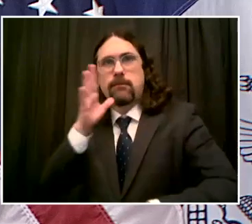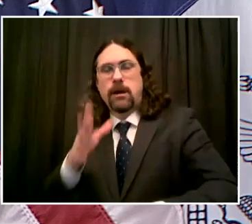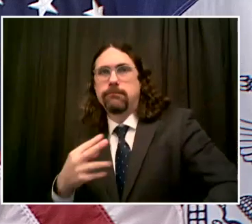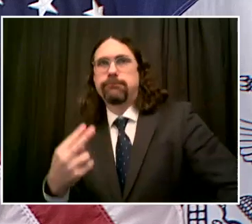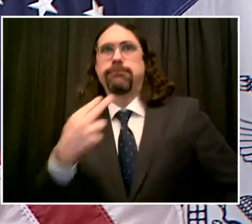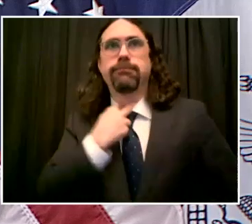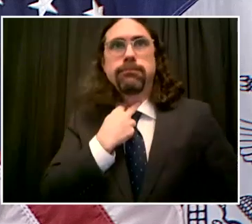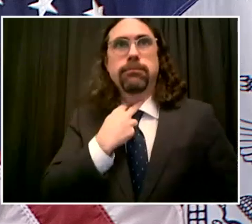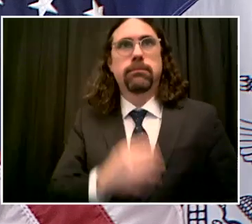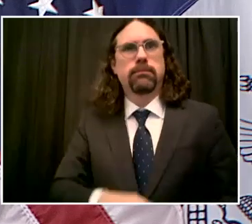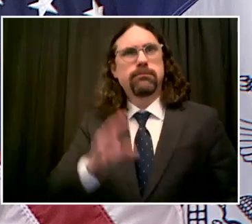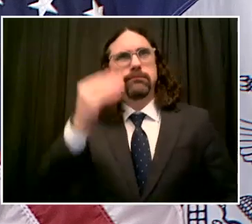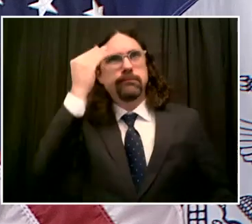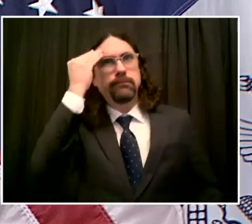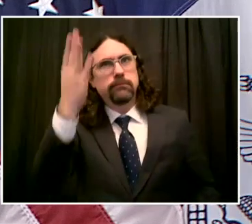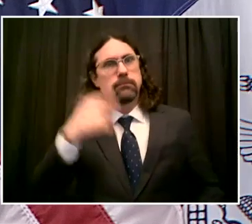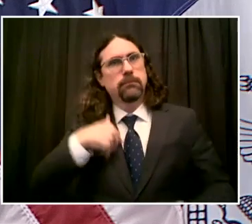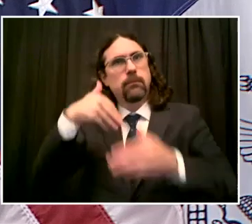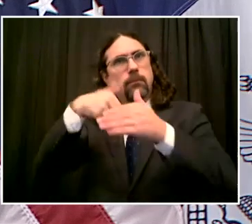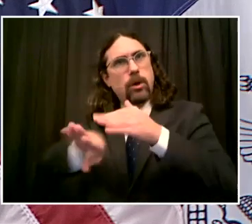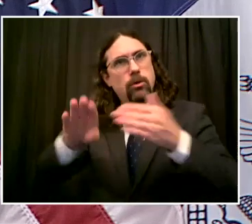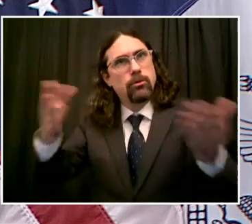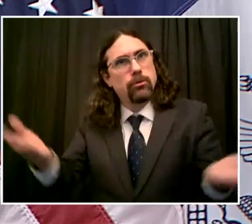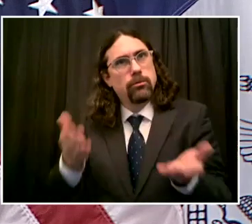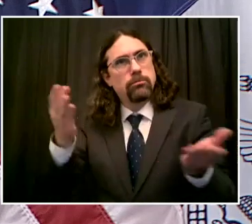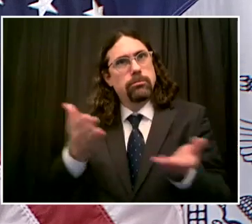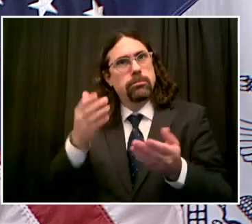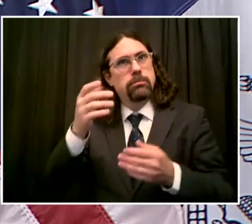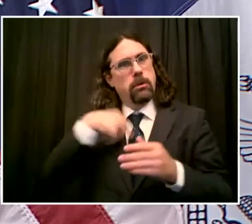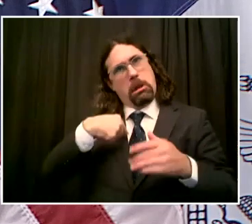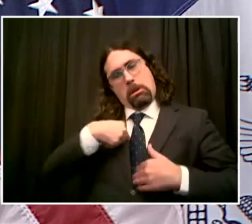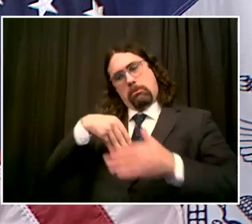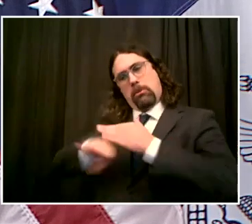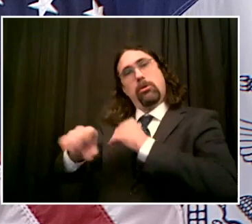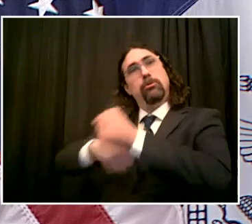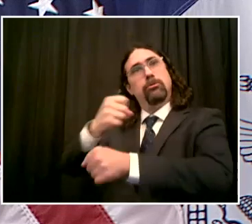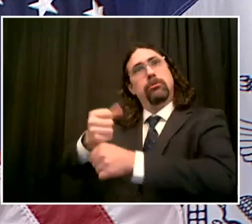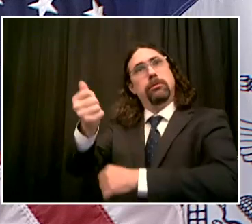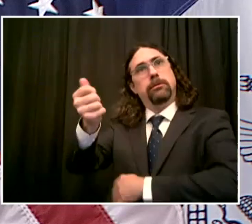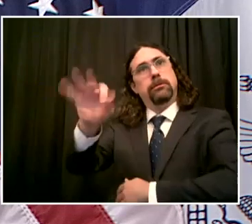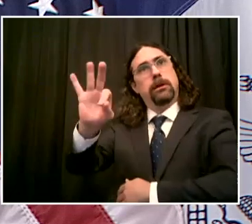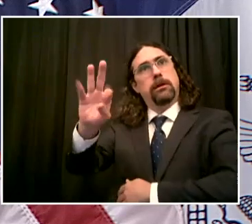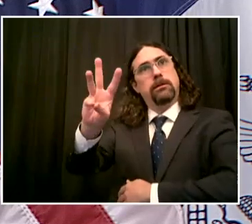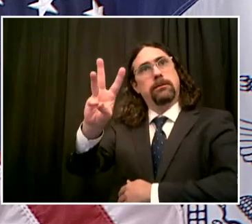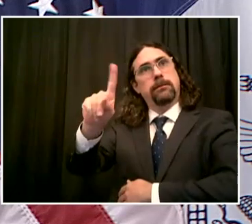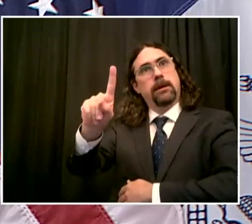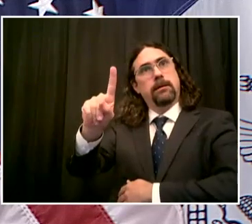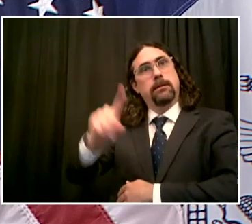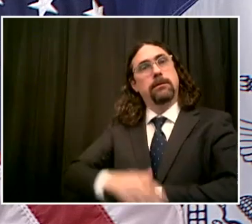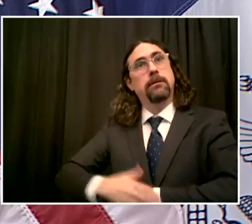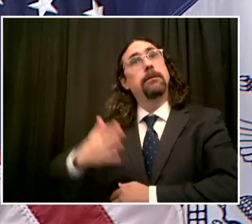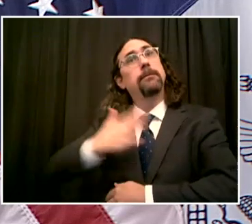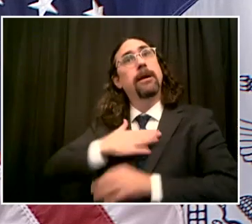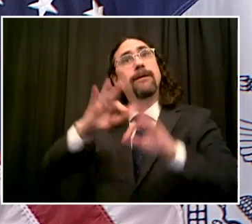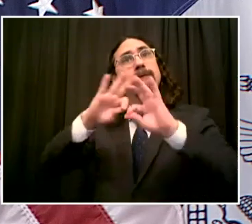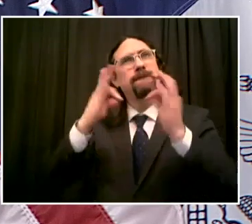I WAS BORN IN THIS CITY IN